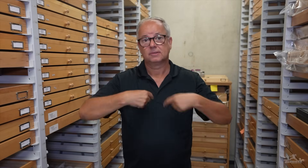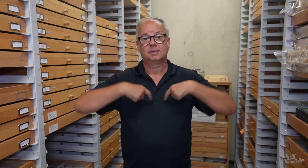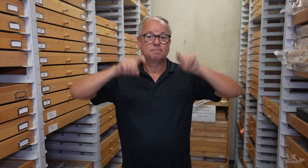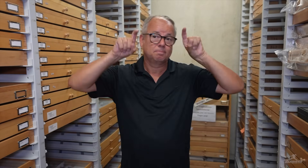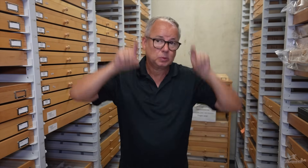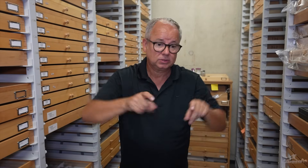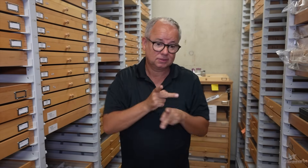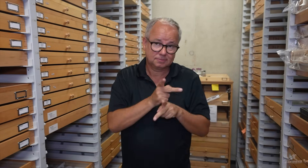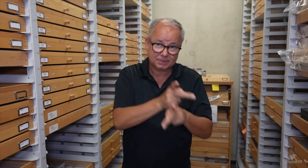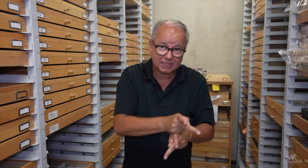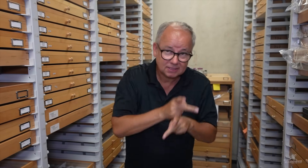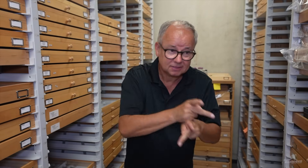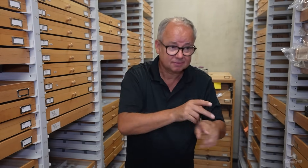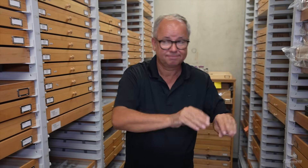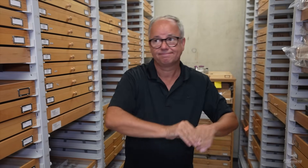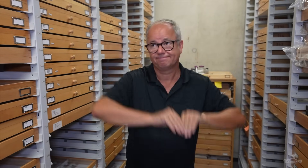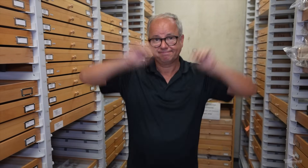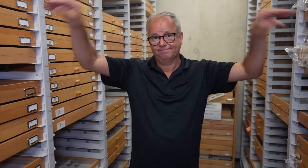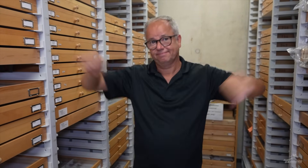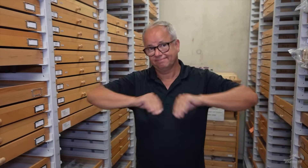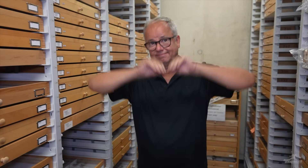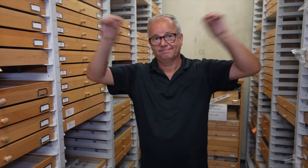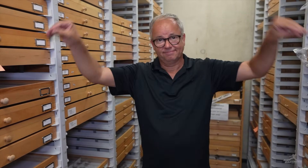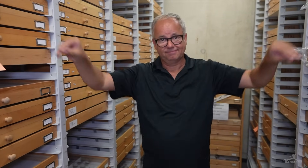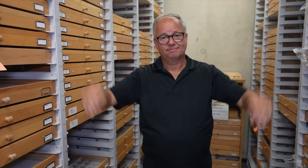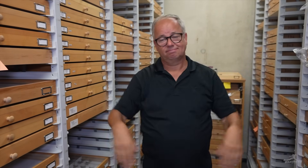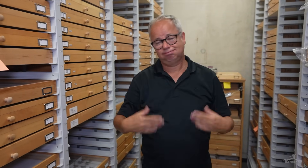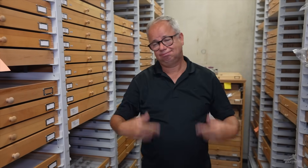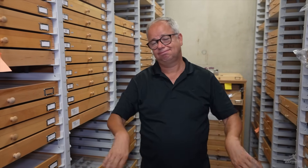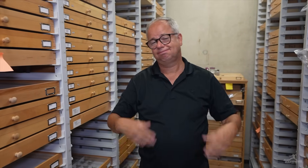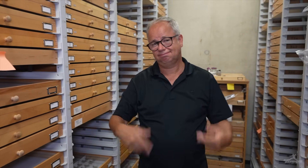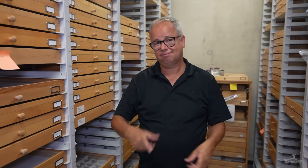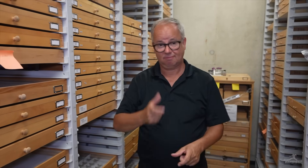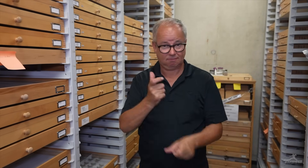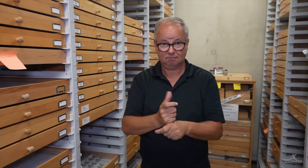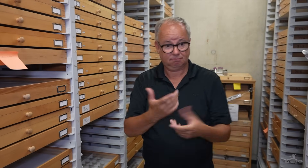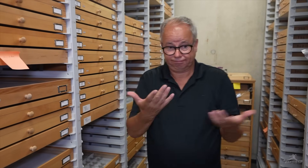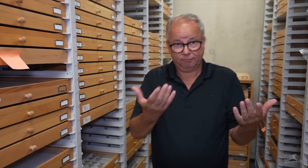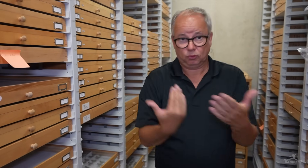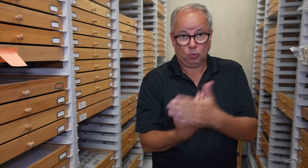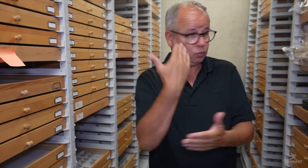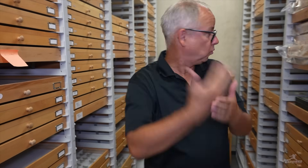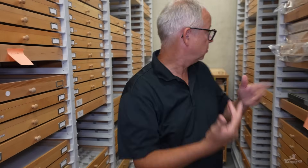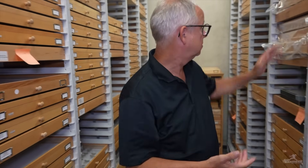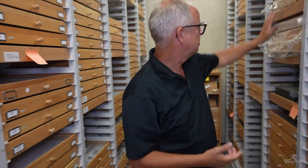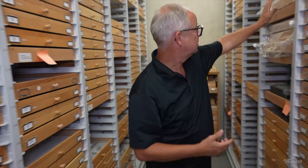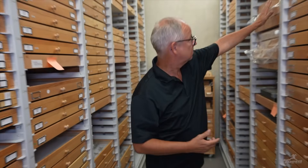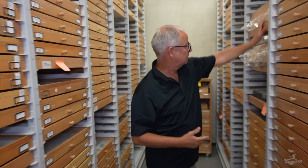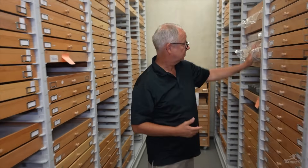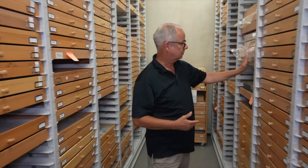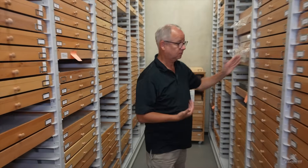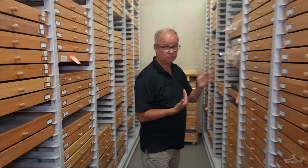We always handle the insects with care when we’re archiving them. We get new insects all the time,